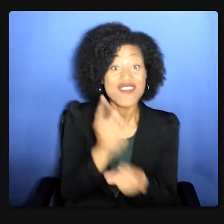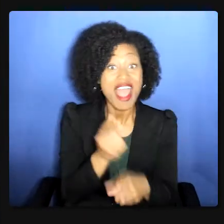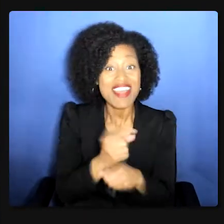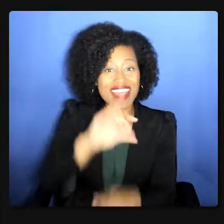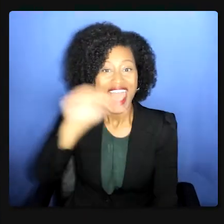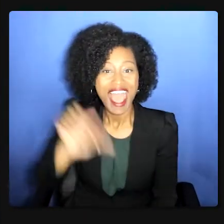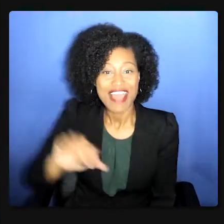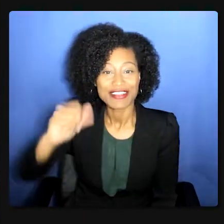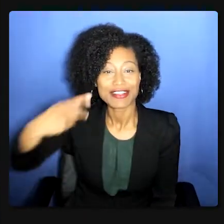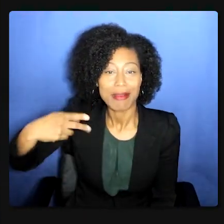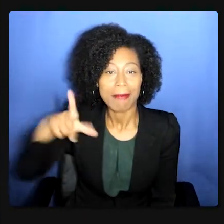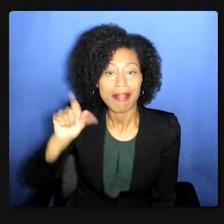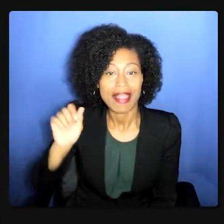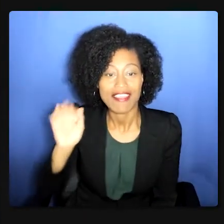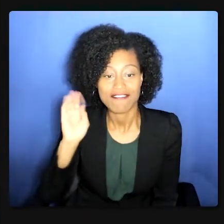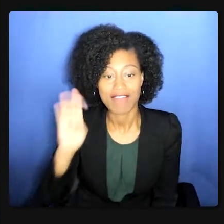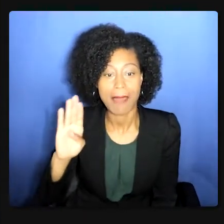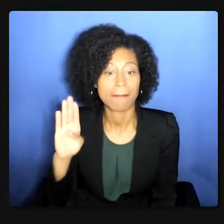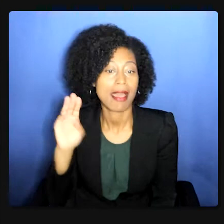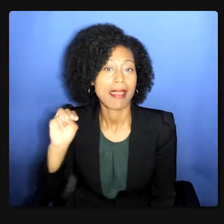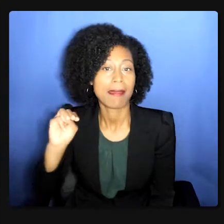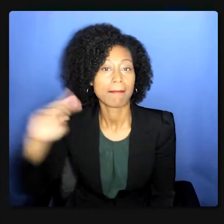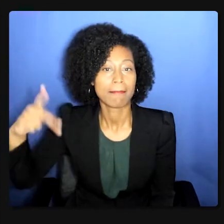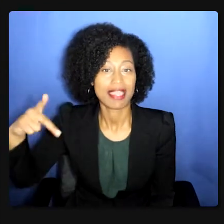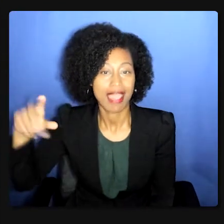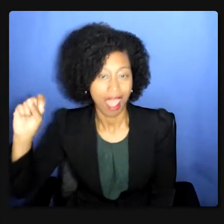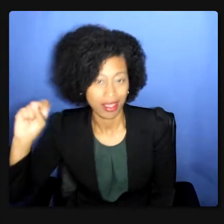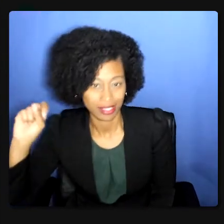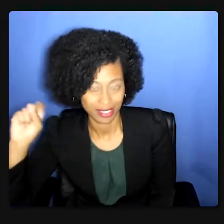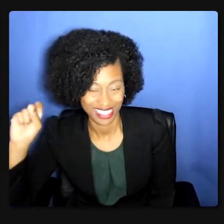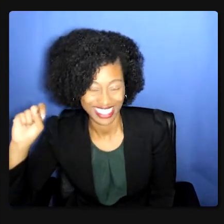the Azure PlayFab Multiplayer server service or we're going to call it MPS for short, right,